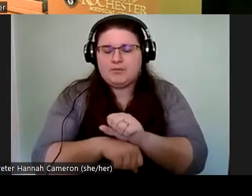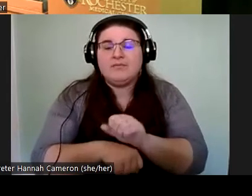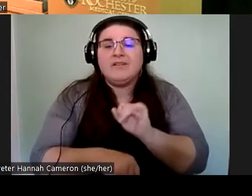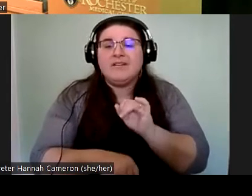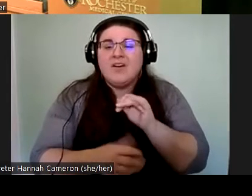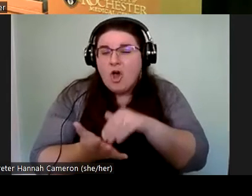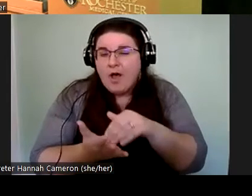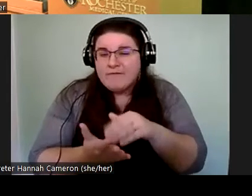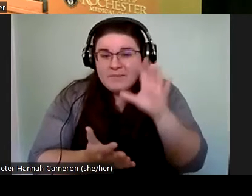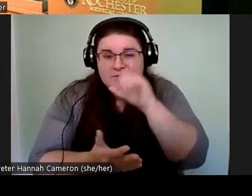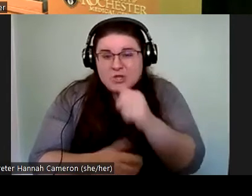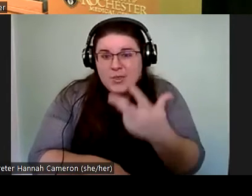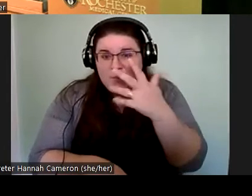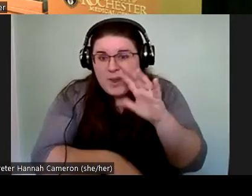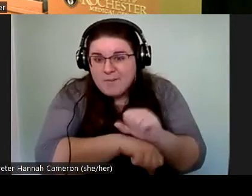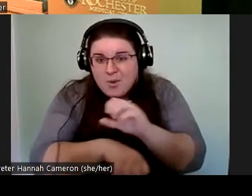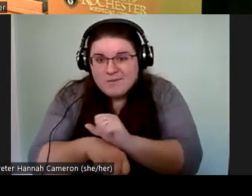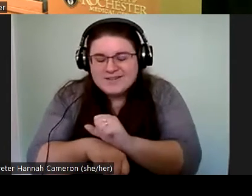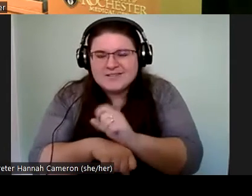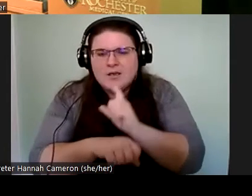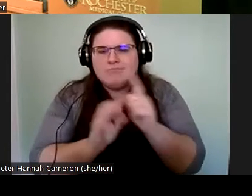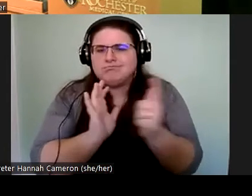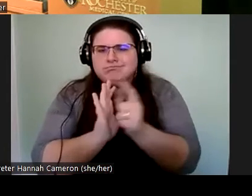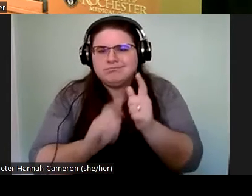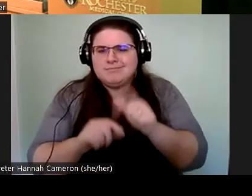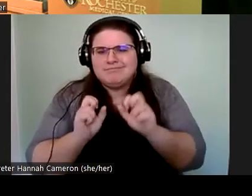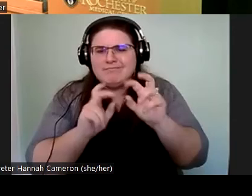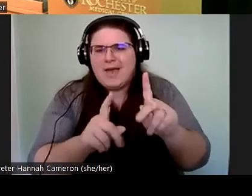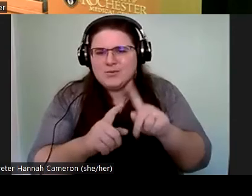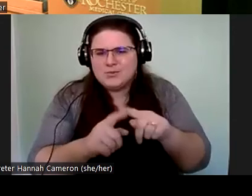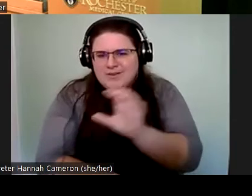now they don't even have a provider anymore so it is important that people get to those appointments